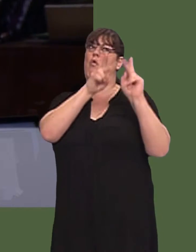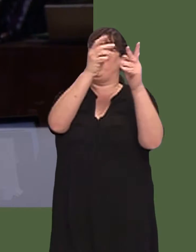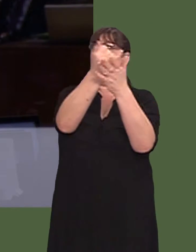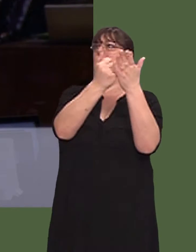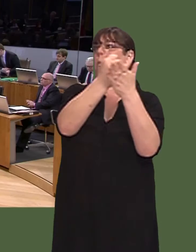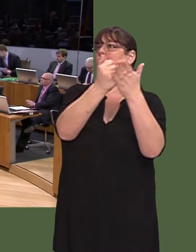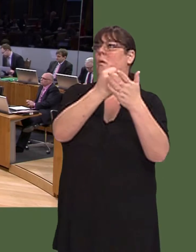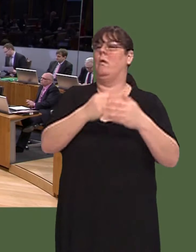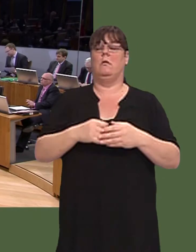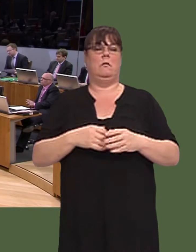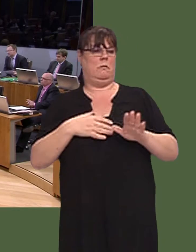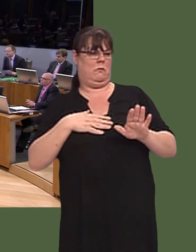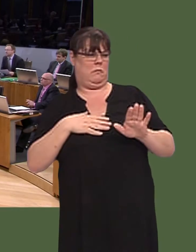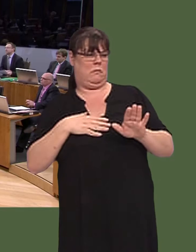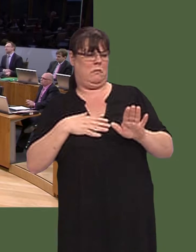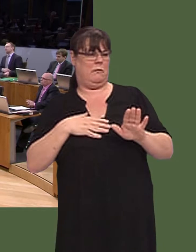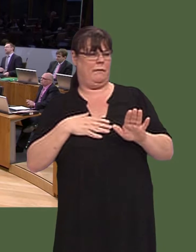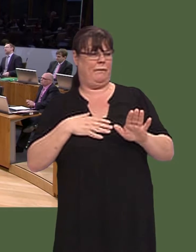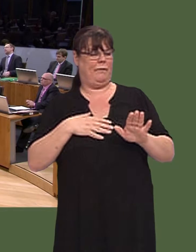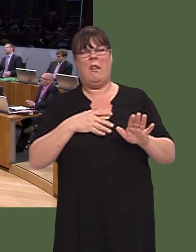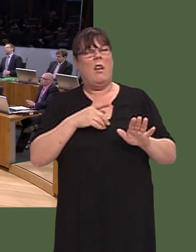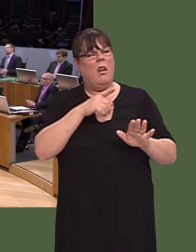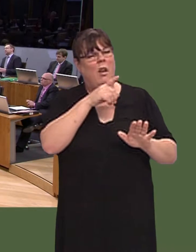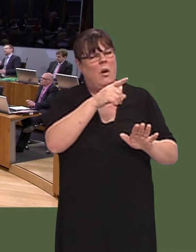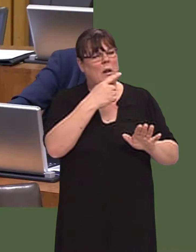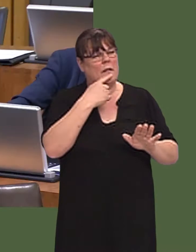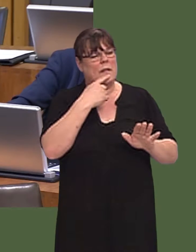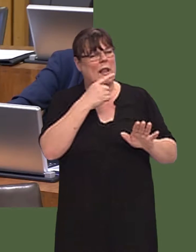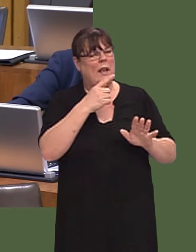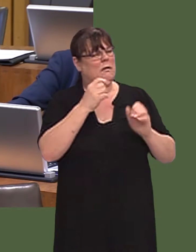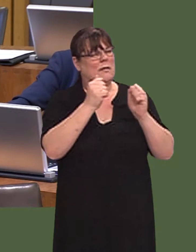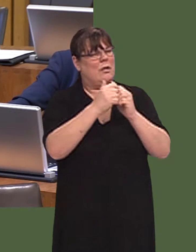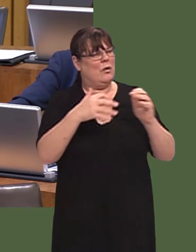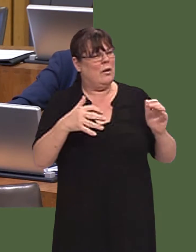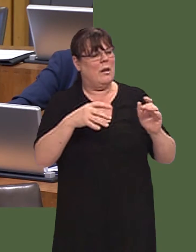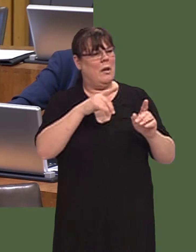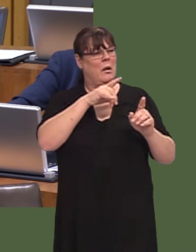Carwyn Jones: Well, he has slightly argued against himself there by saying that thereís